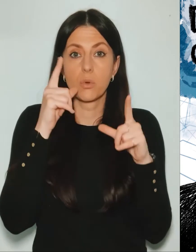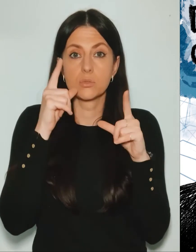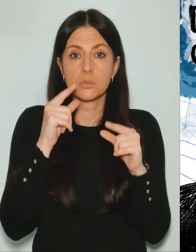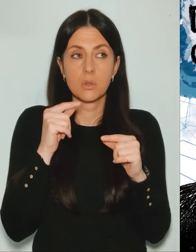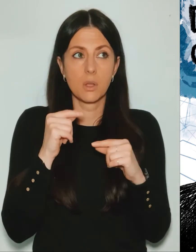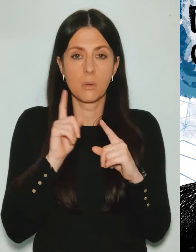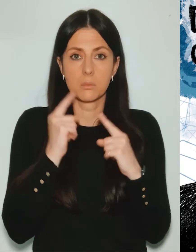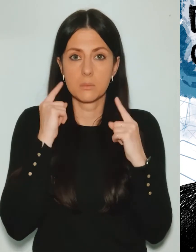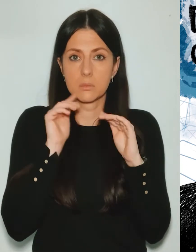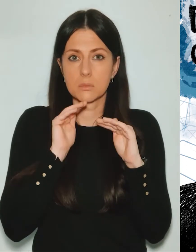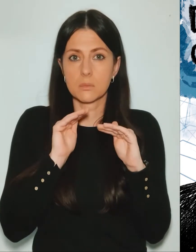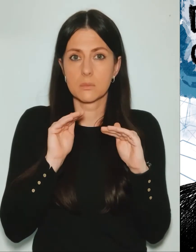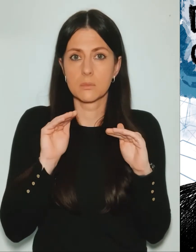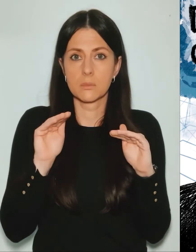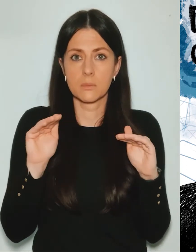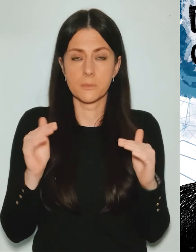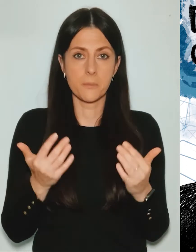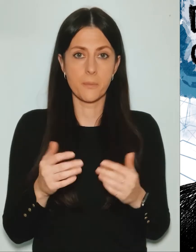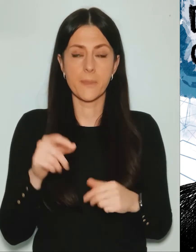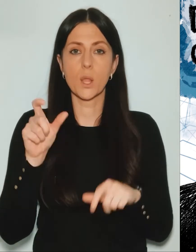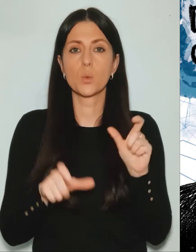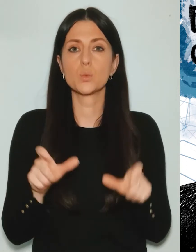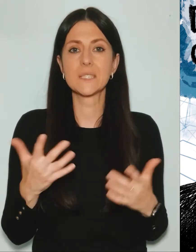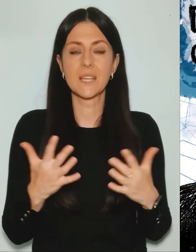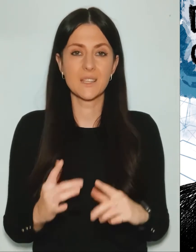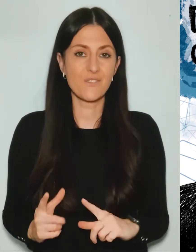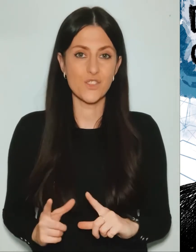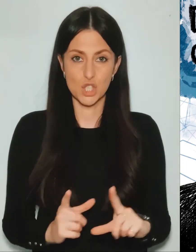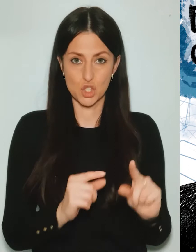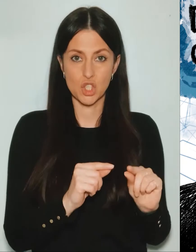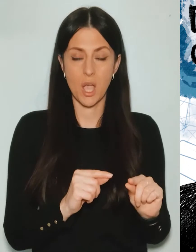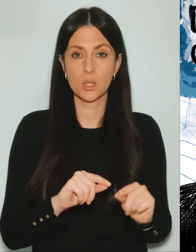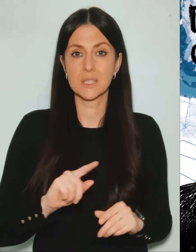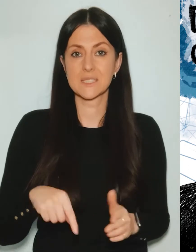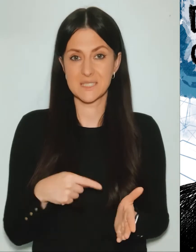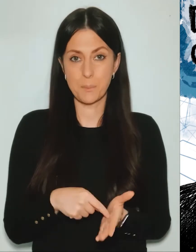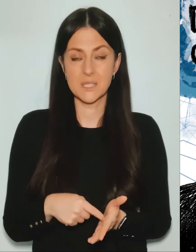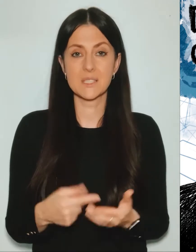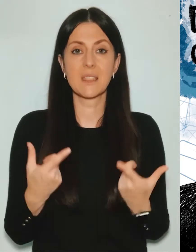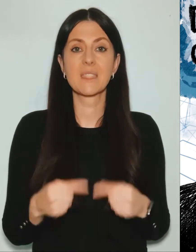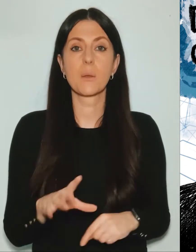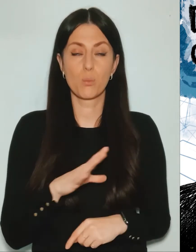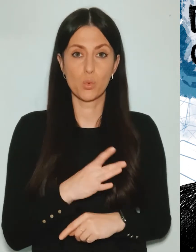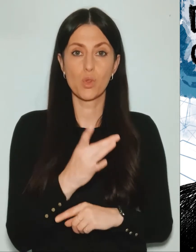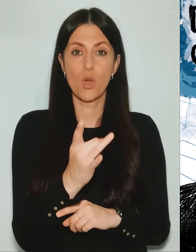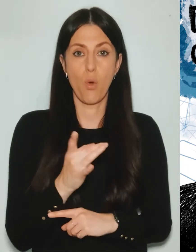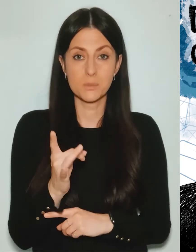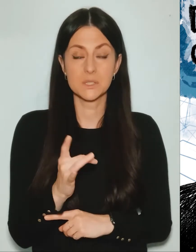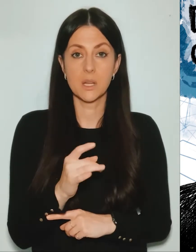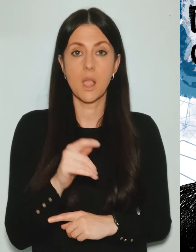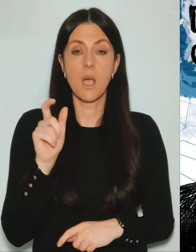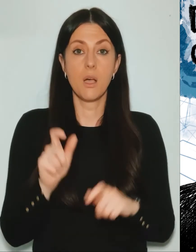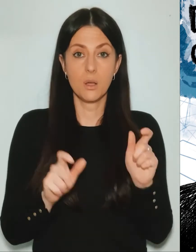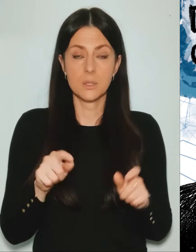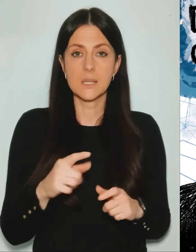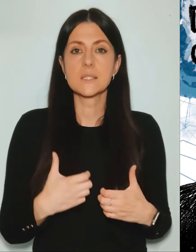People who leave the cities where there were shelling, they are afraid to be in silence at first.